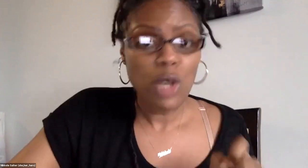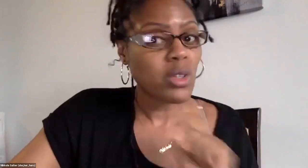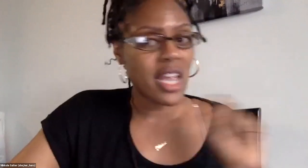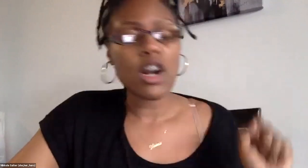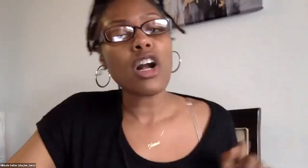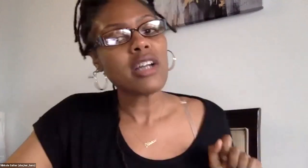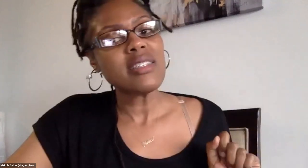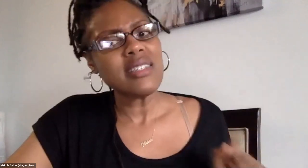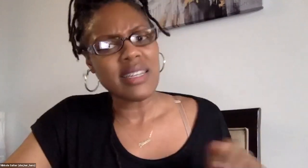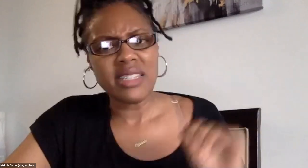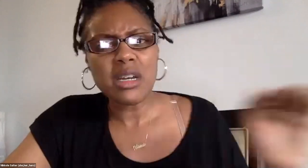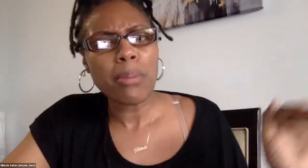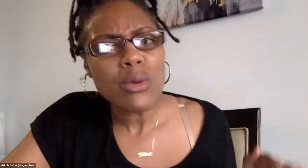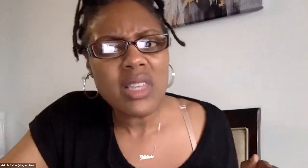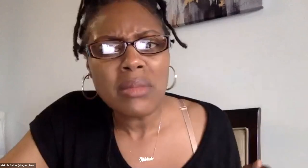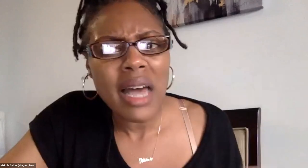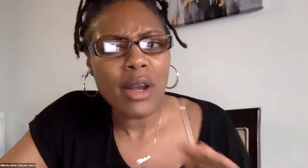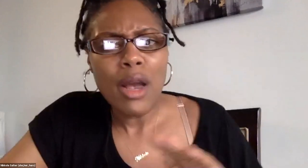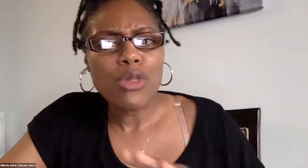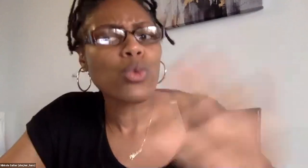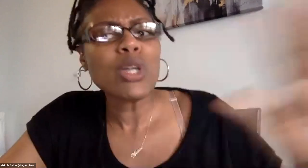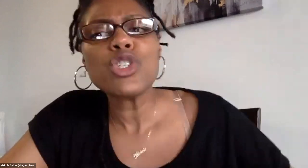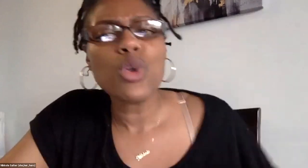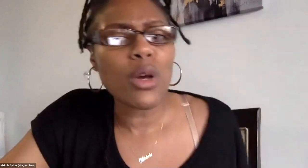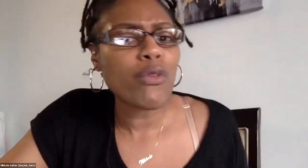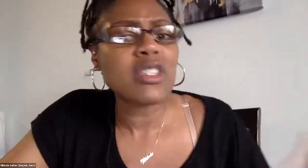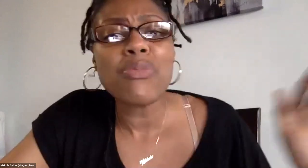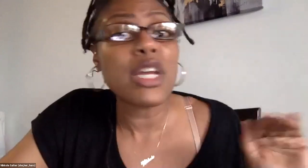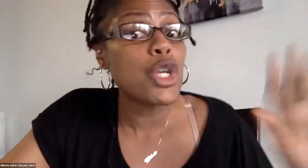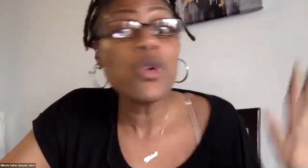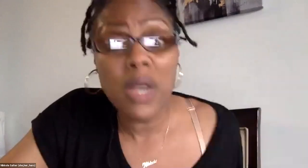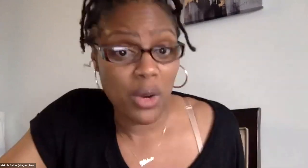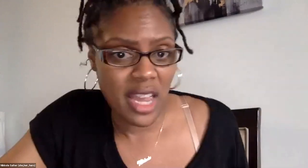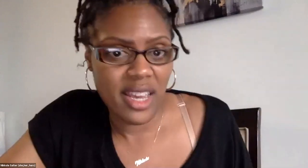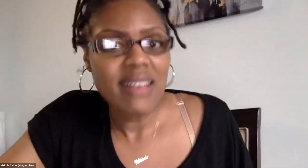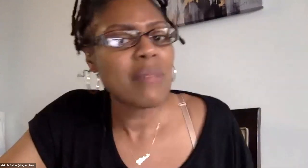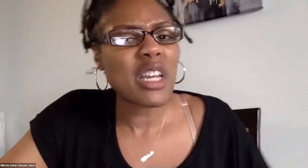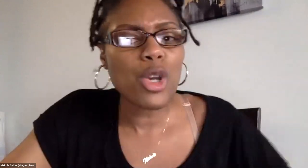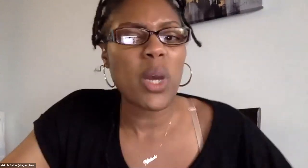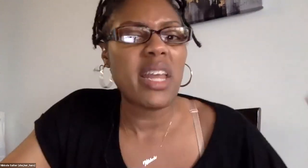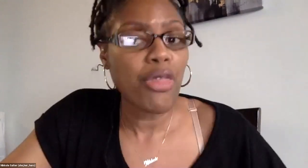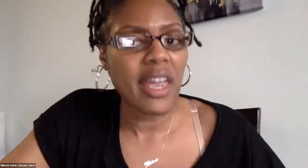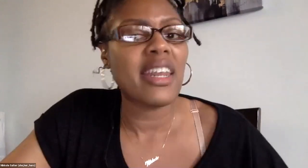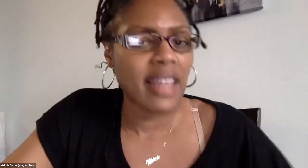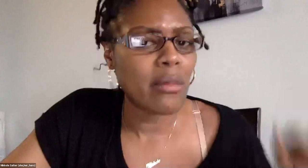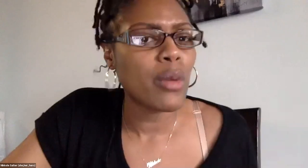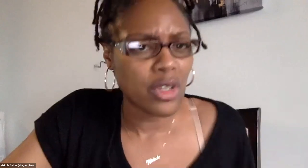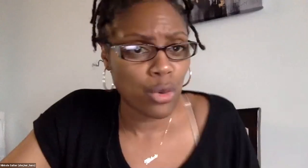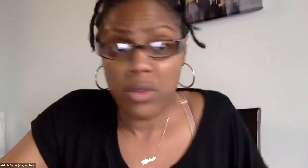She will just take our carcasses and decompose them like the rich soil for something new to be created, something new and healthy and in alignment with the Truth.